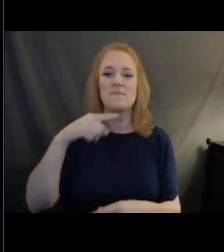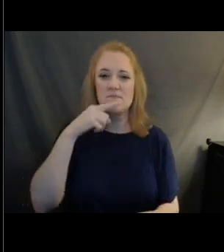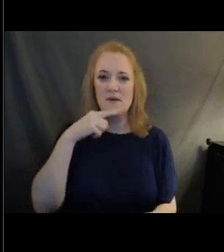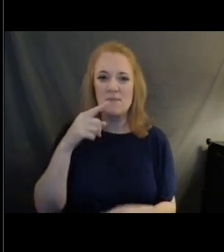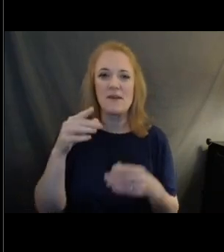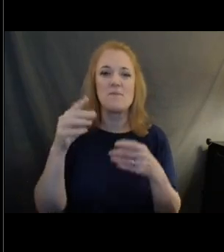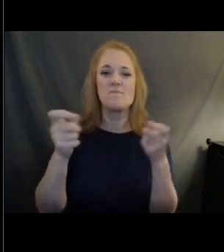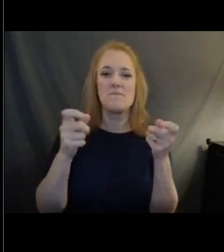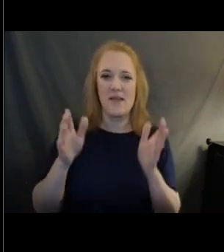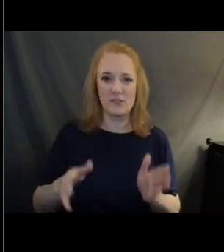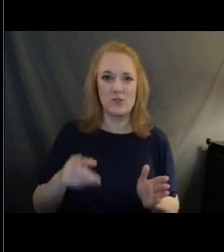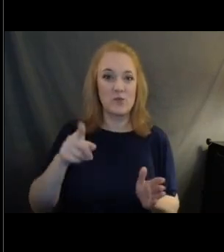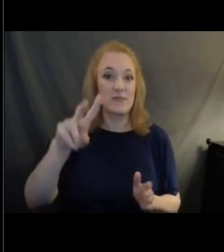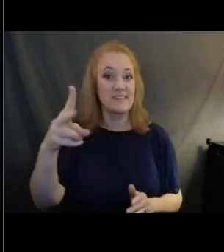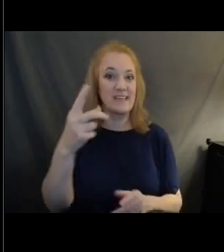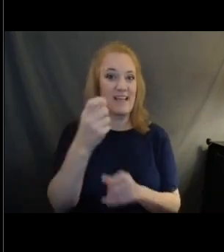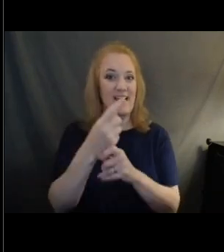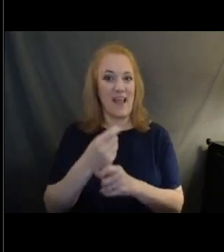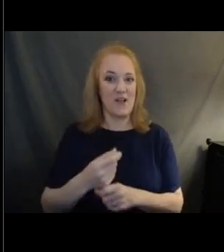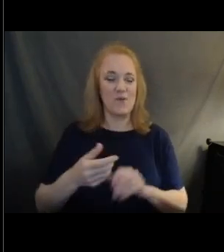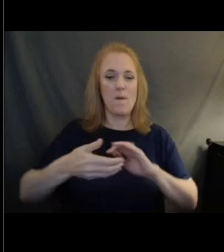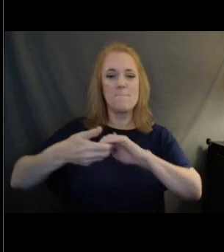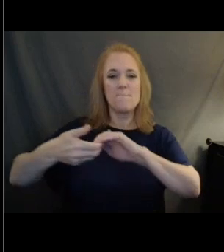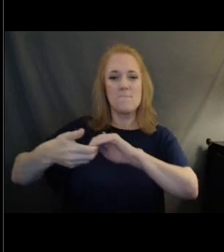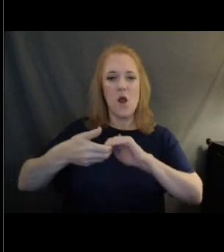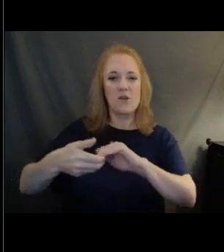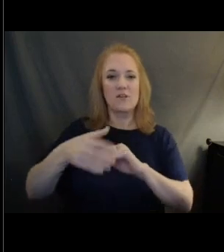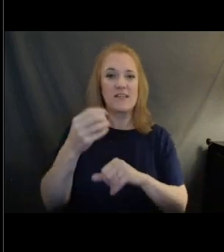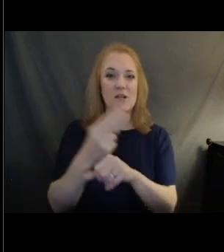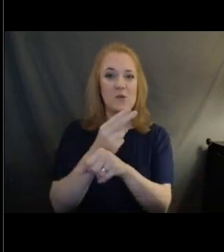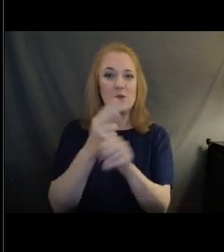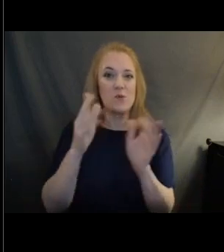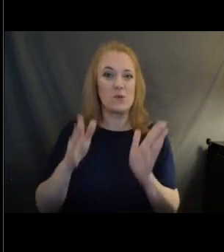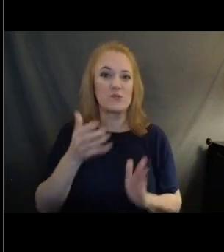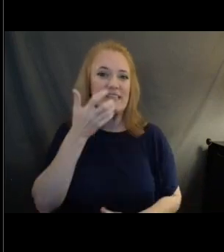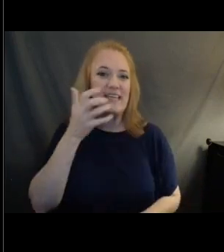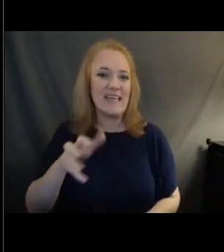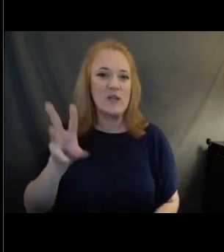annual National Weather Service Partners and Users Heat Webinar. We're going to kick things